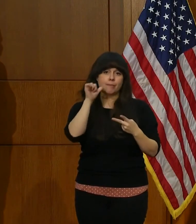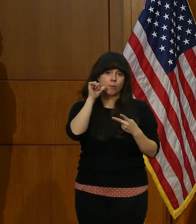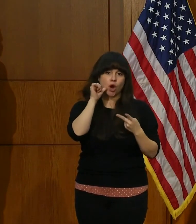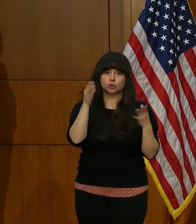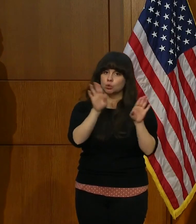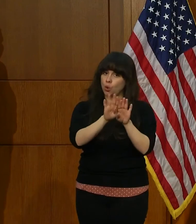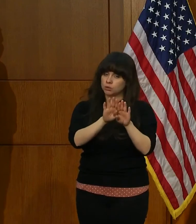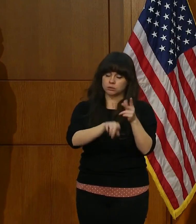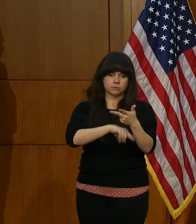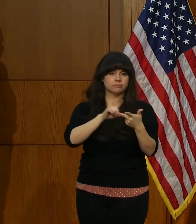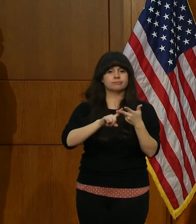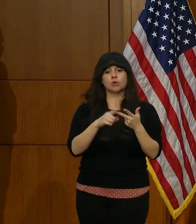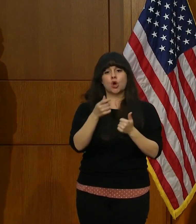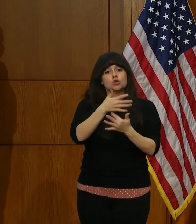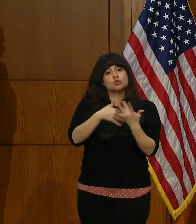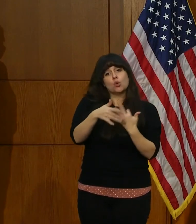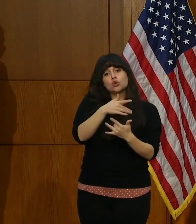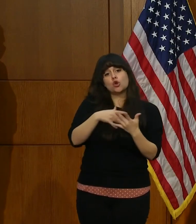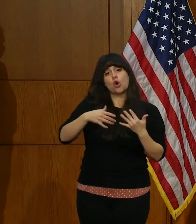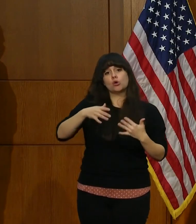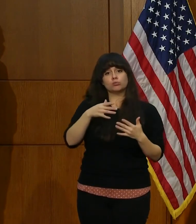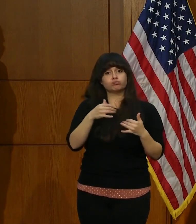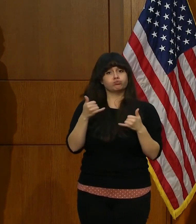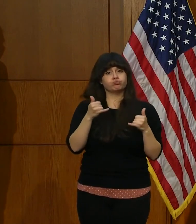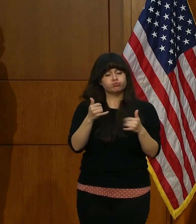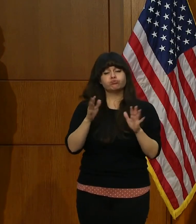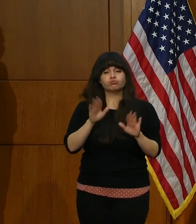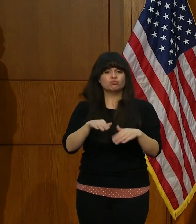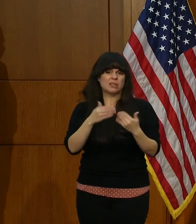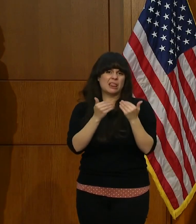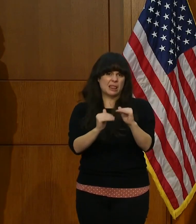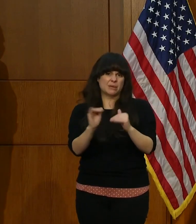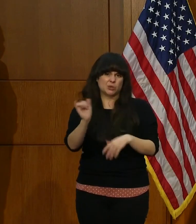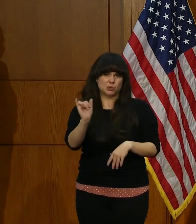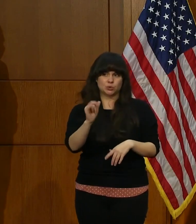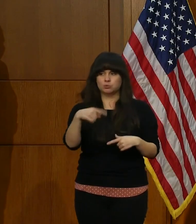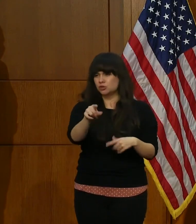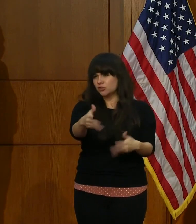CAPACITY IS LIMITED BARS OR CLOSE SOCIAL GATHERINGS ARE